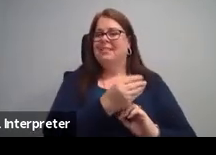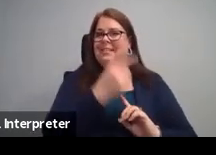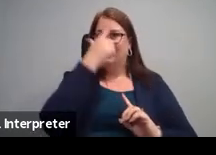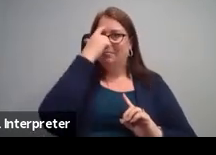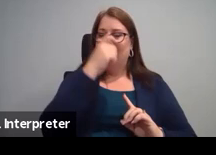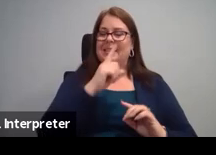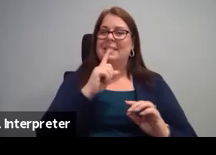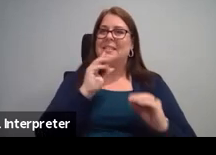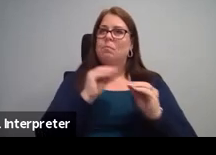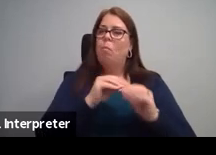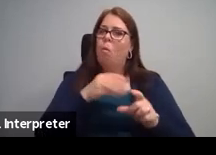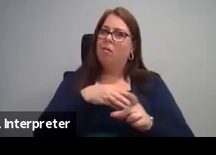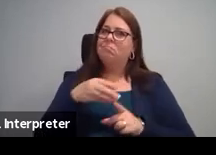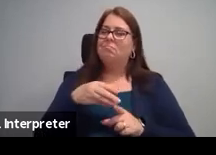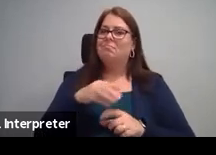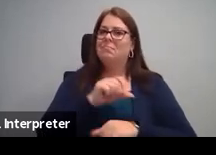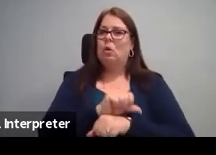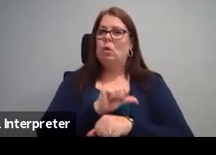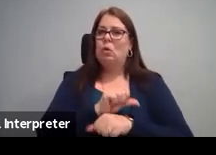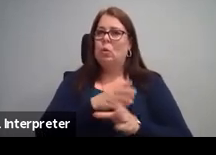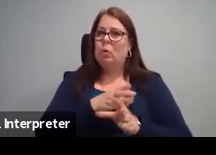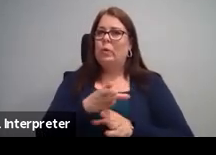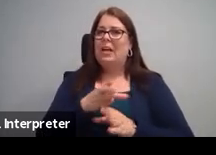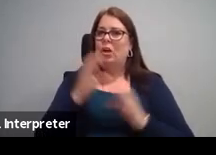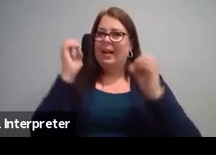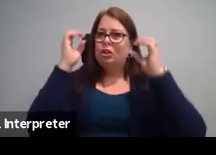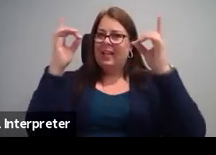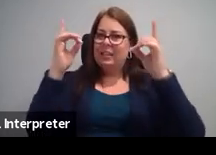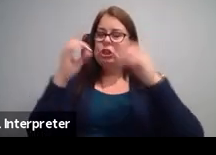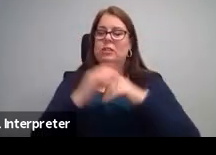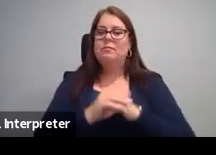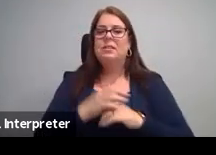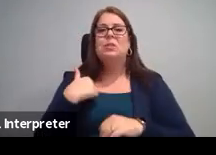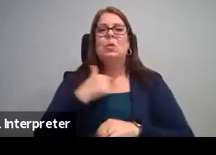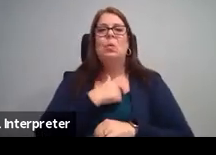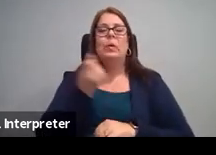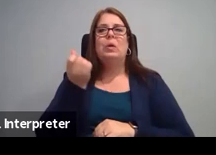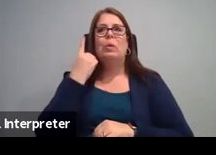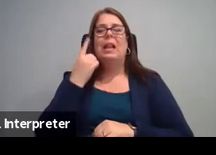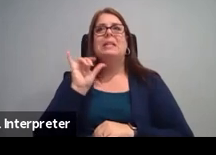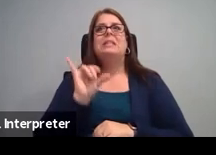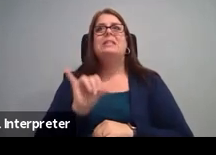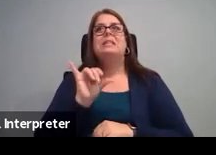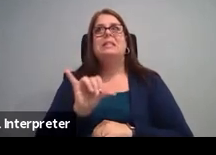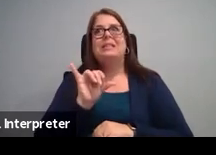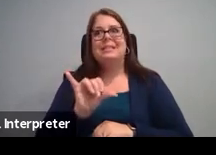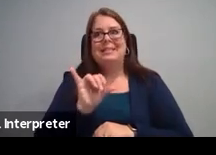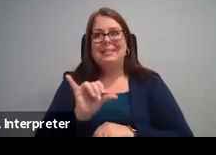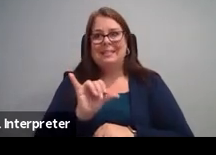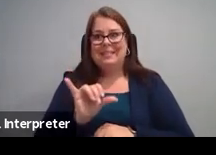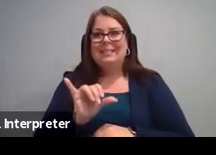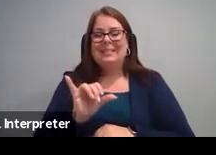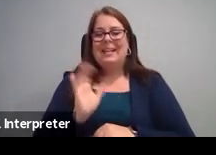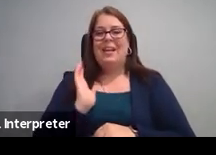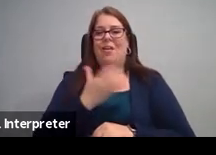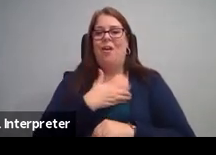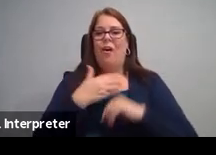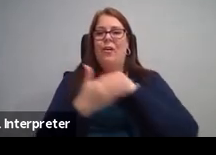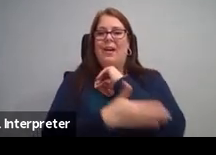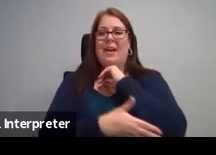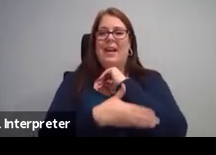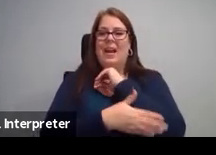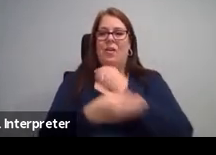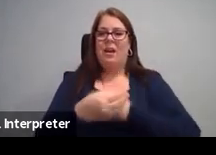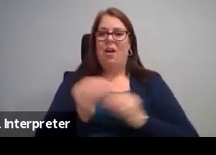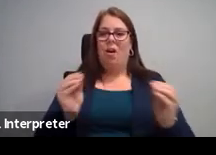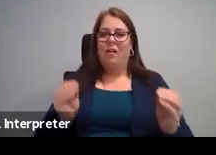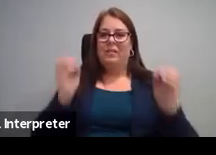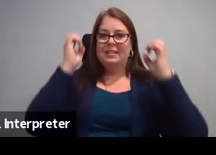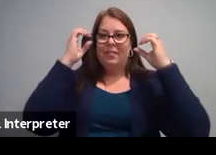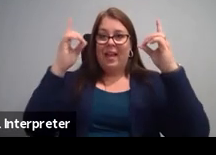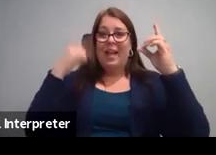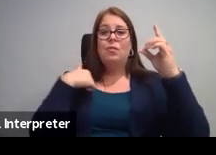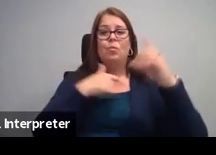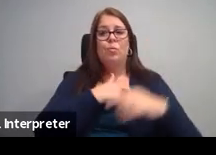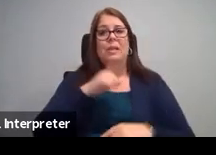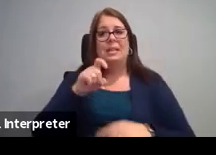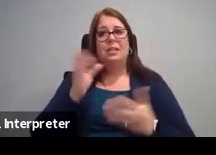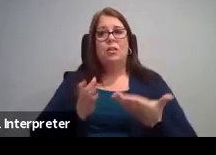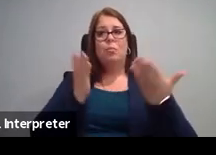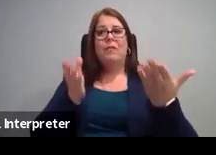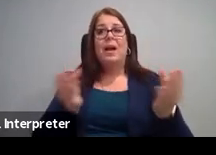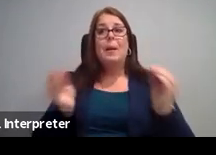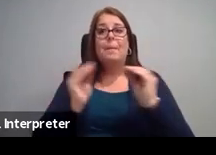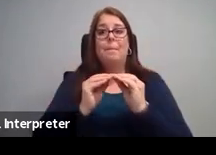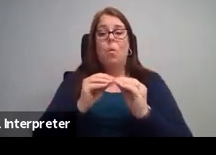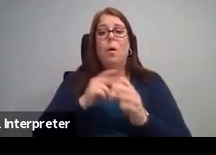Laurie Arnold: You know, instructional practices, you know, we found that there needed. That's something that I'm realizing as a site at our county office when as we need to do more professional development just around instructional practices. So that's just something to kind of have on your radar.